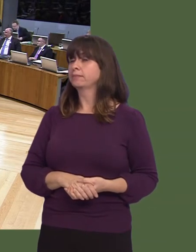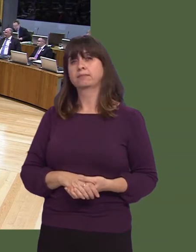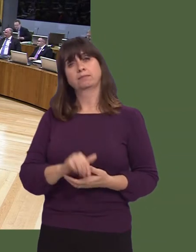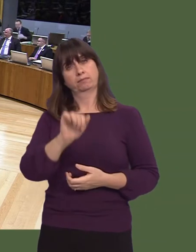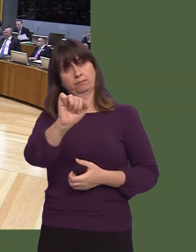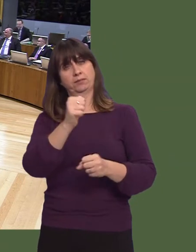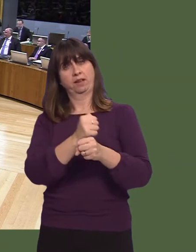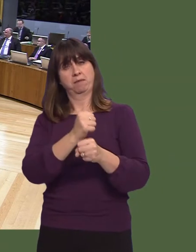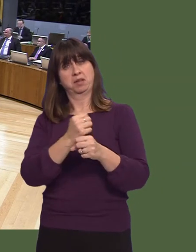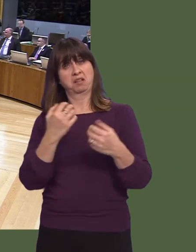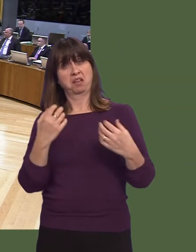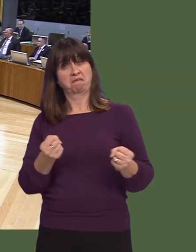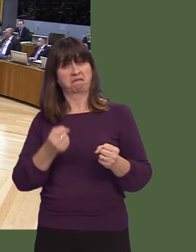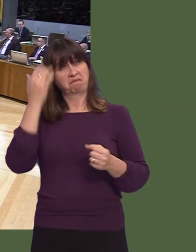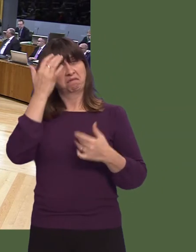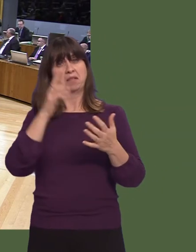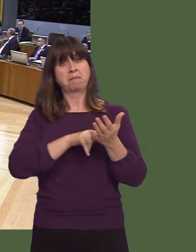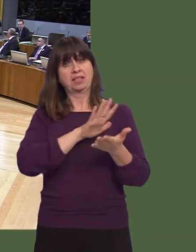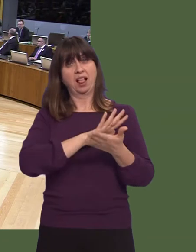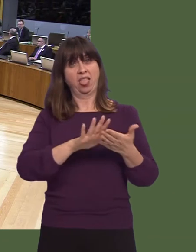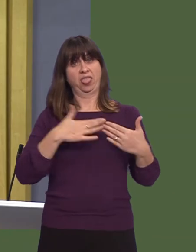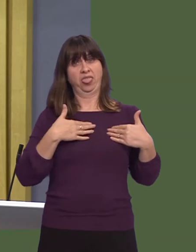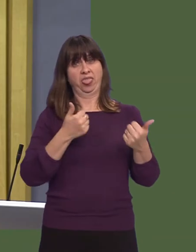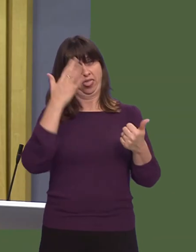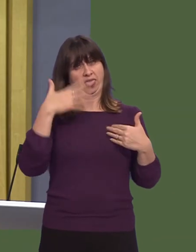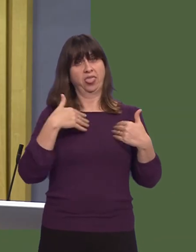iechyd meddwl yng Nghwm Cynon yn ystod tymor y Cynulliad hwn? OAQ51317